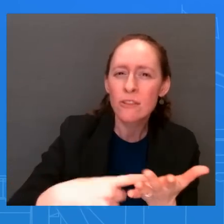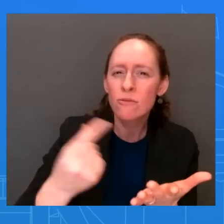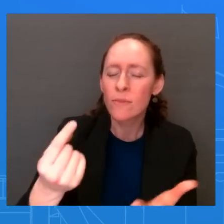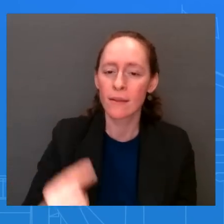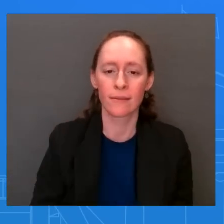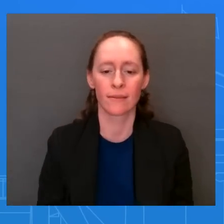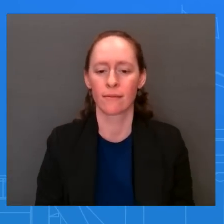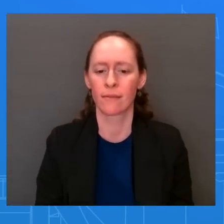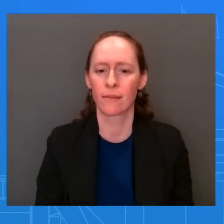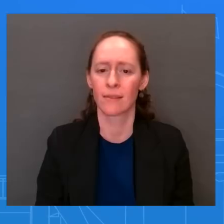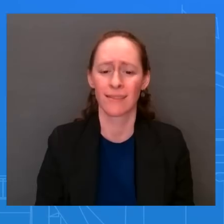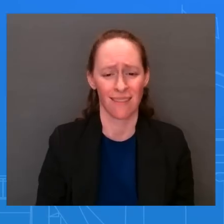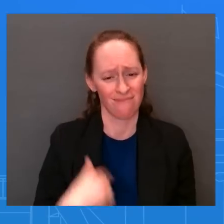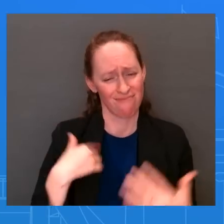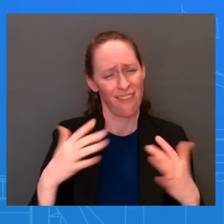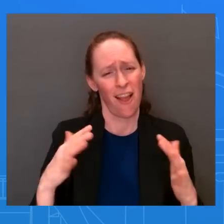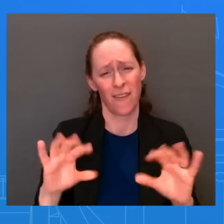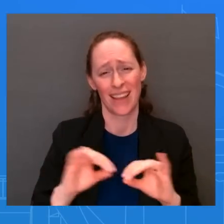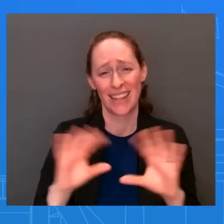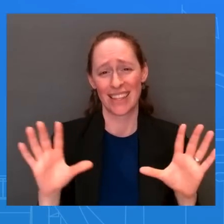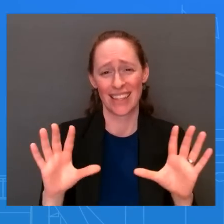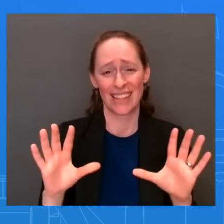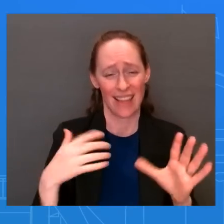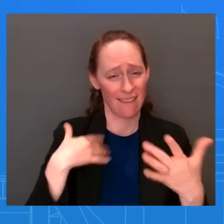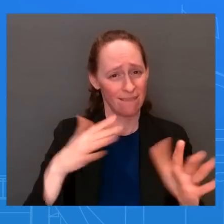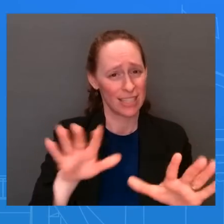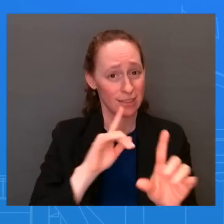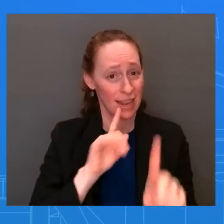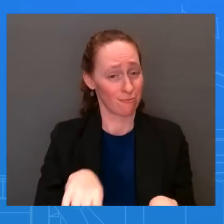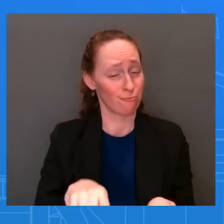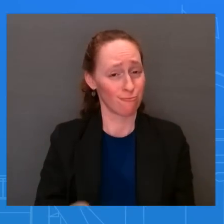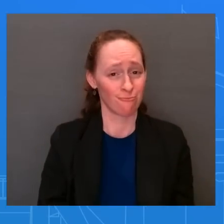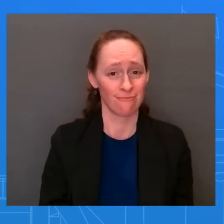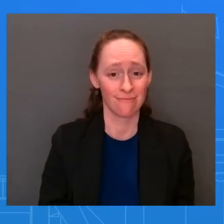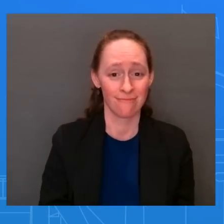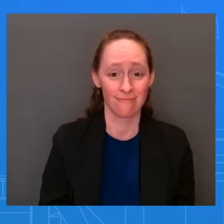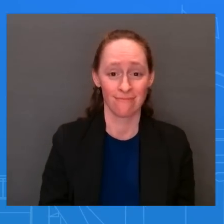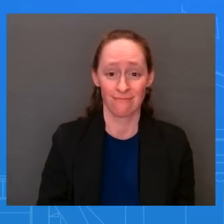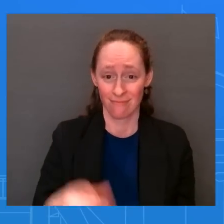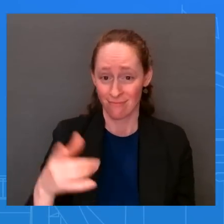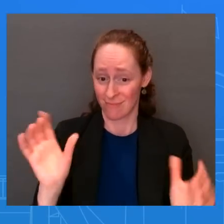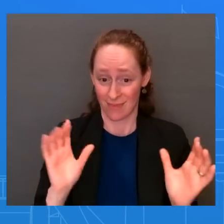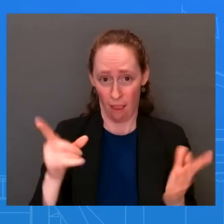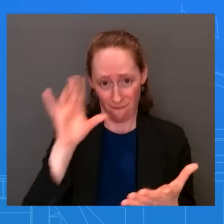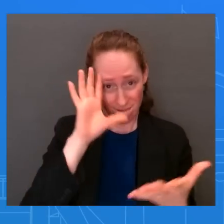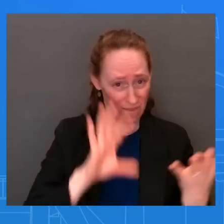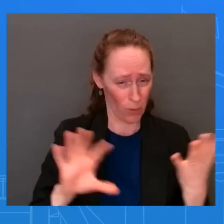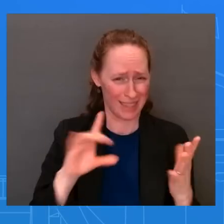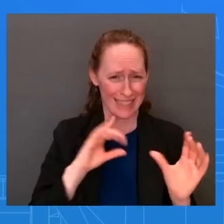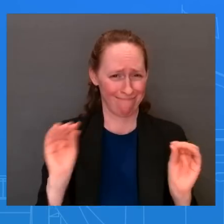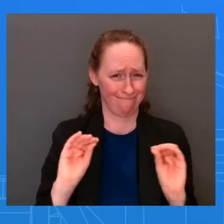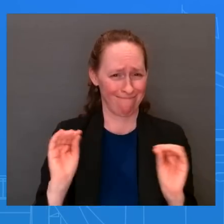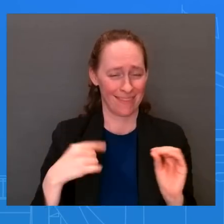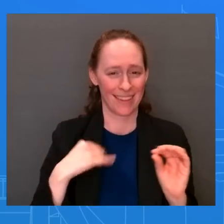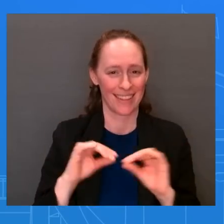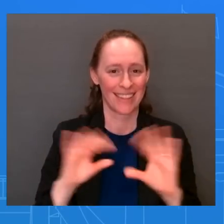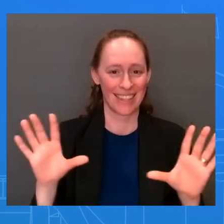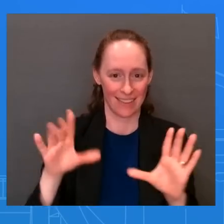I just laid out, there is no -- there should be no confusion here. There -- there is a legal process happening, and I would refer to the Department of Justice.